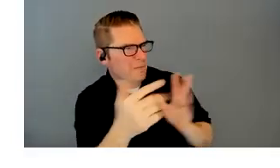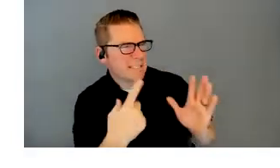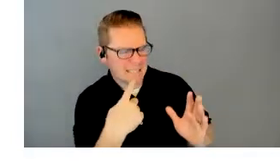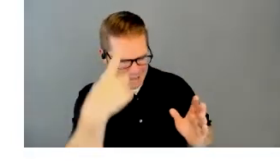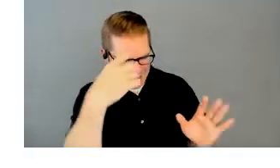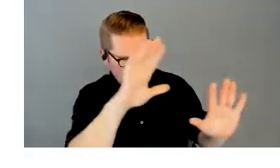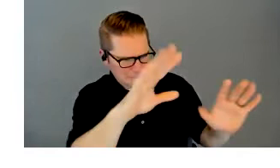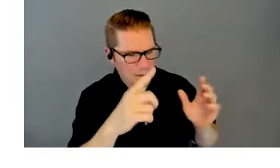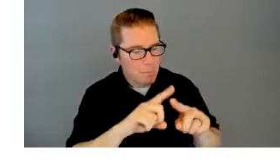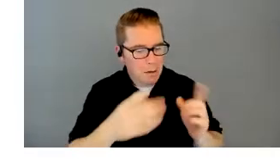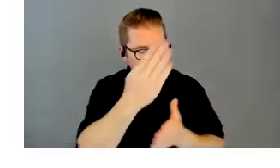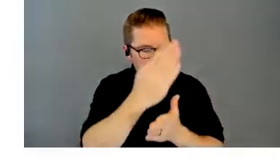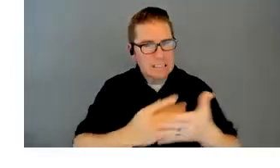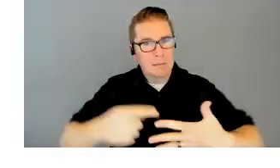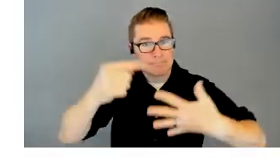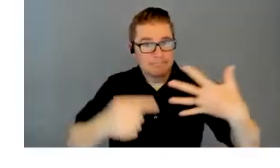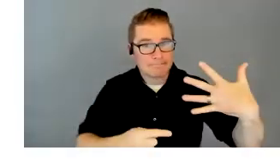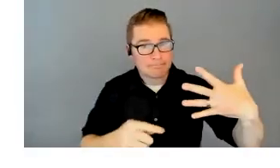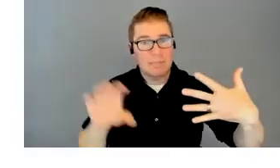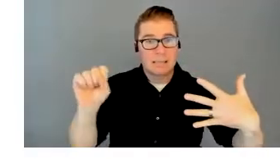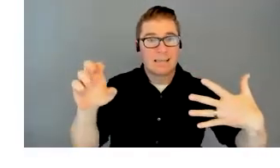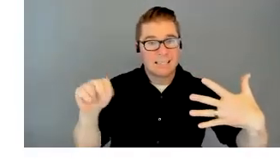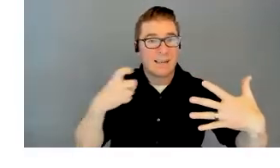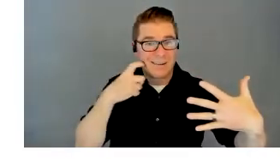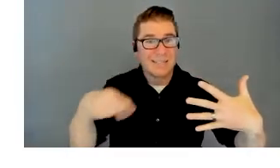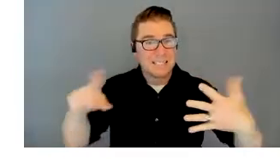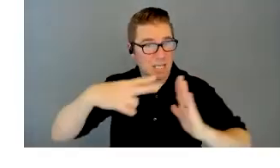these things that Sean just read might seem